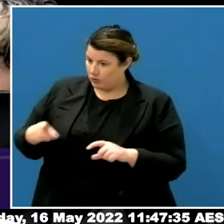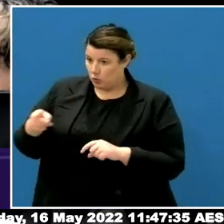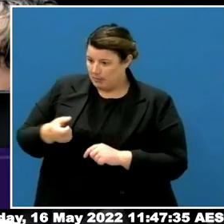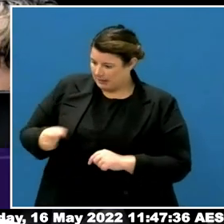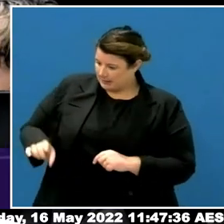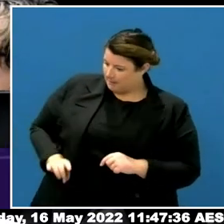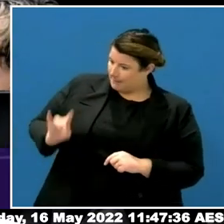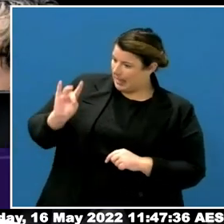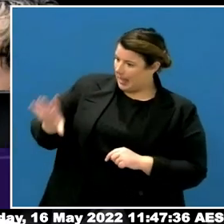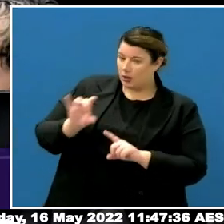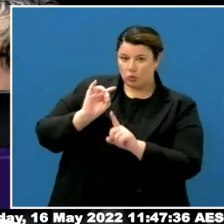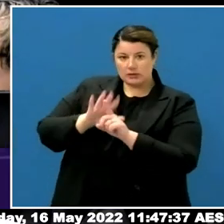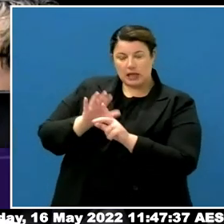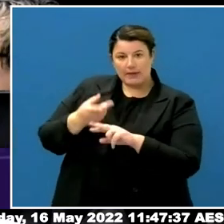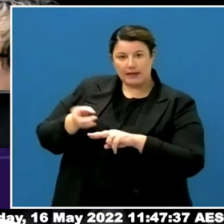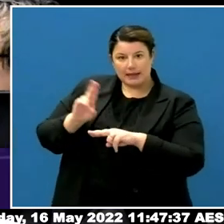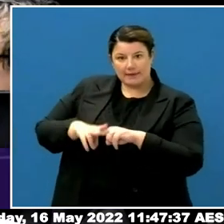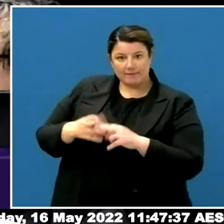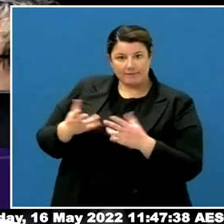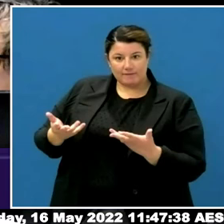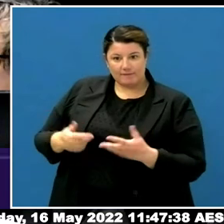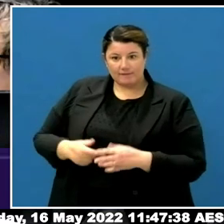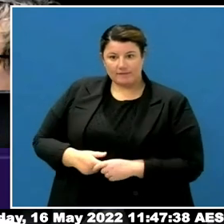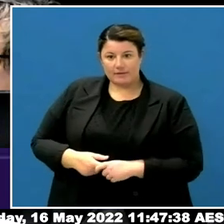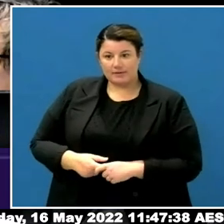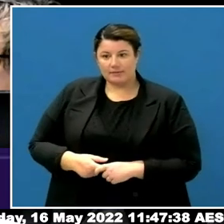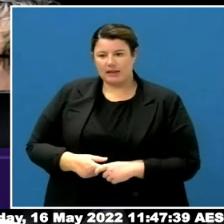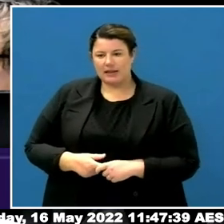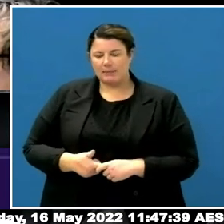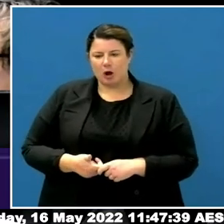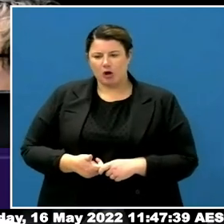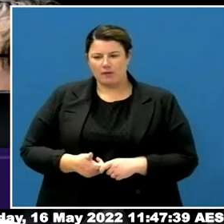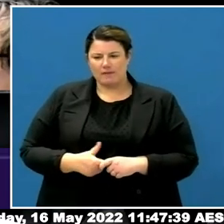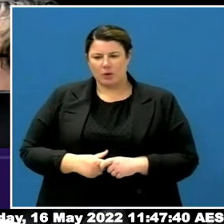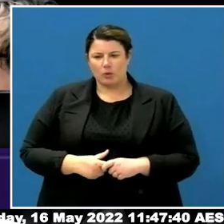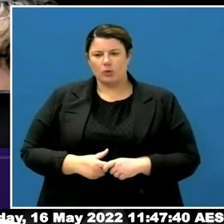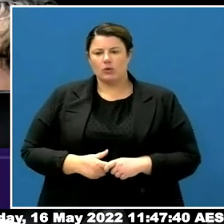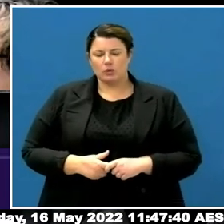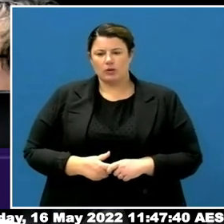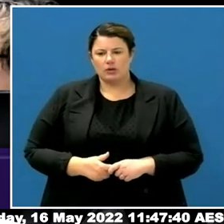Well, amazed actually, because I couldn't afford that.